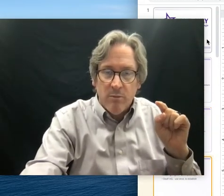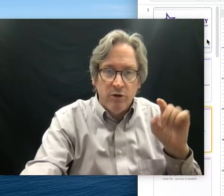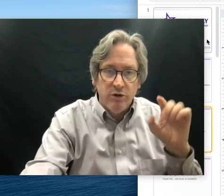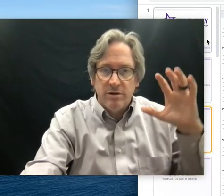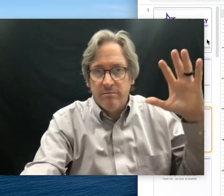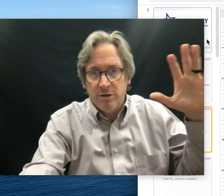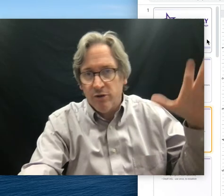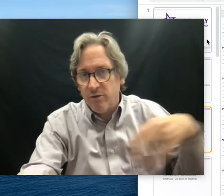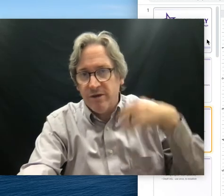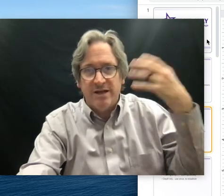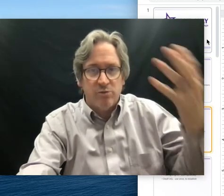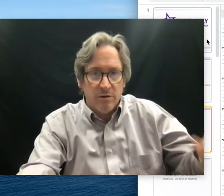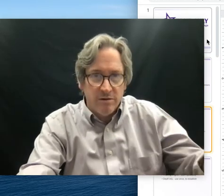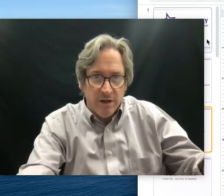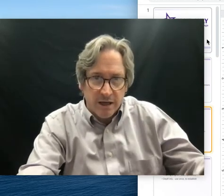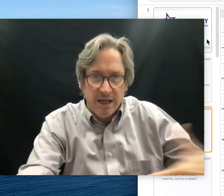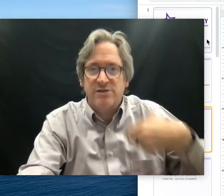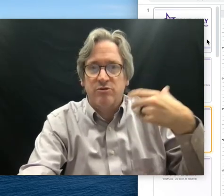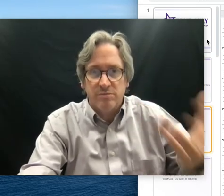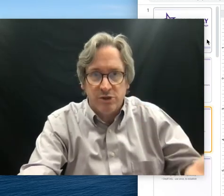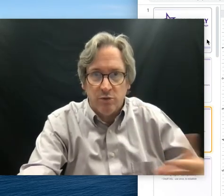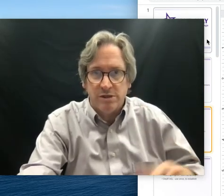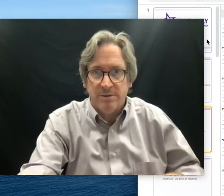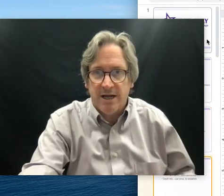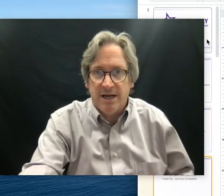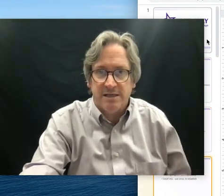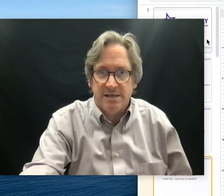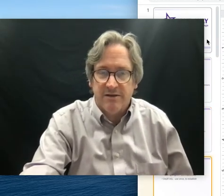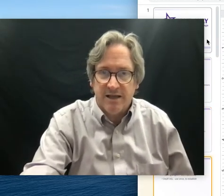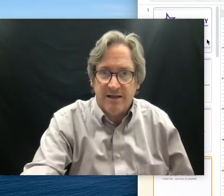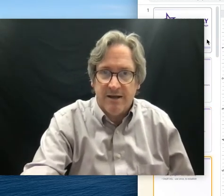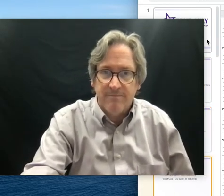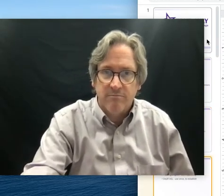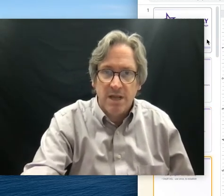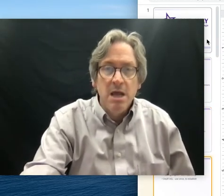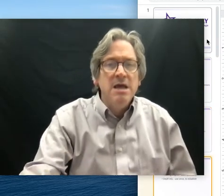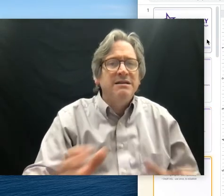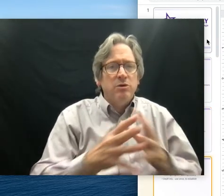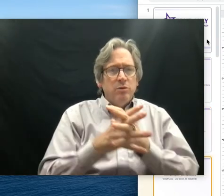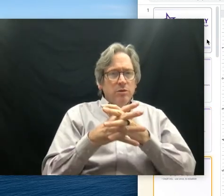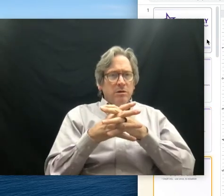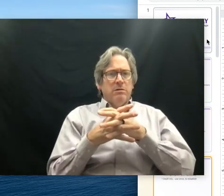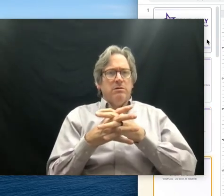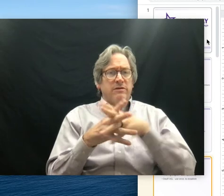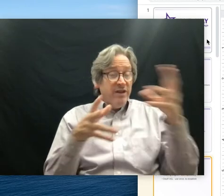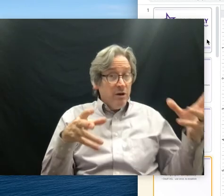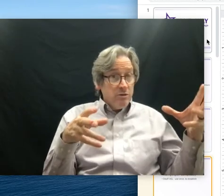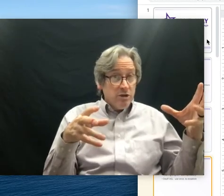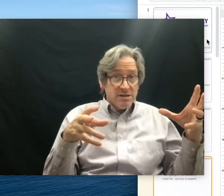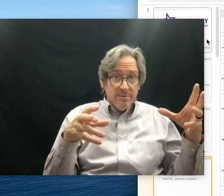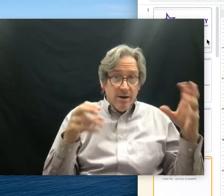we'll go through the things in a classroom school supplies stuff like that so the video talks about